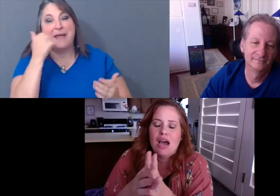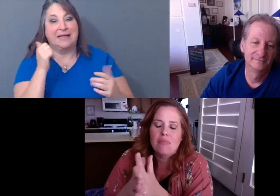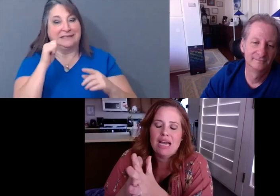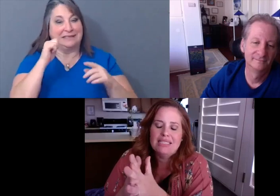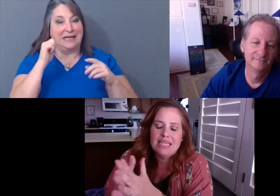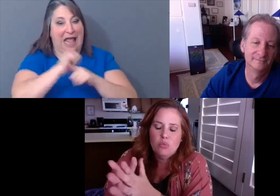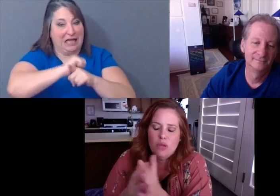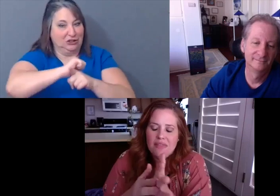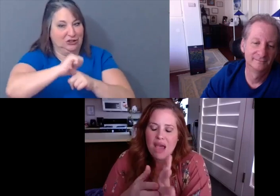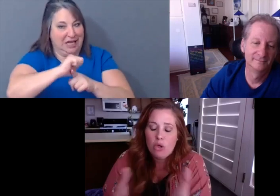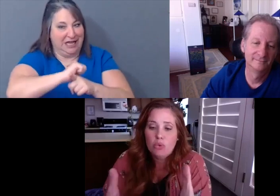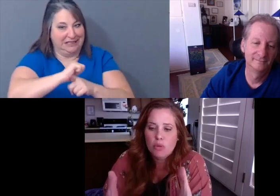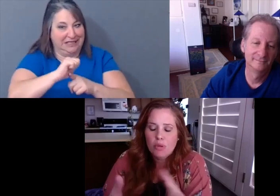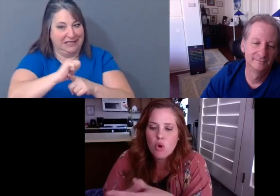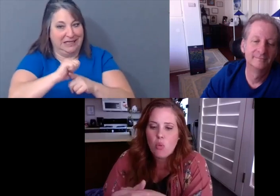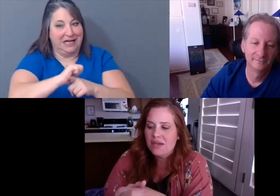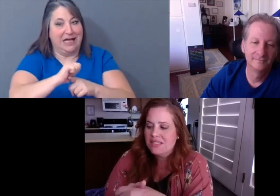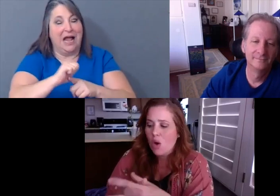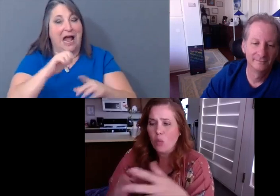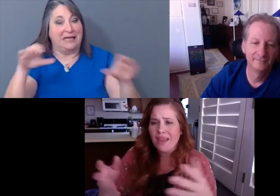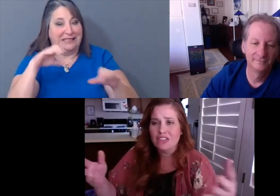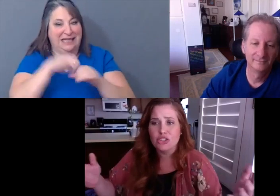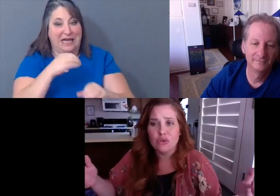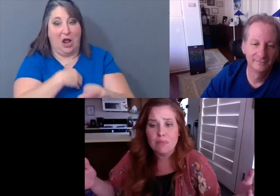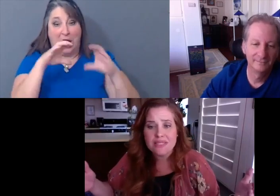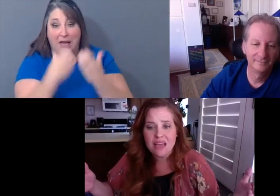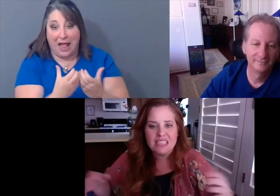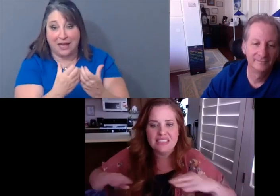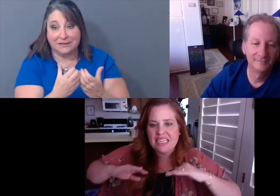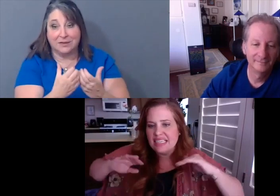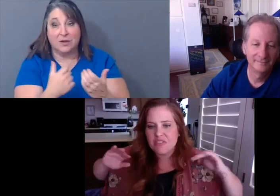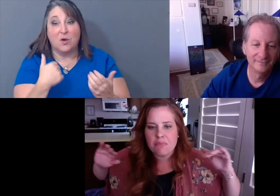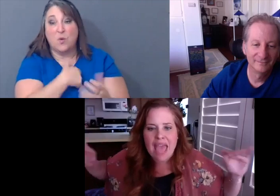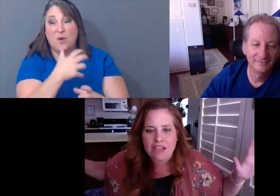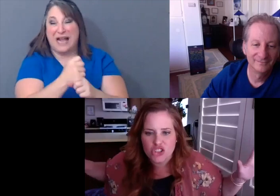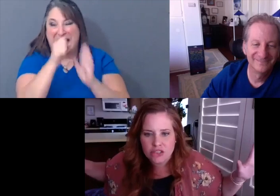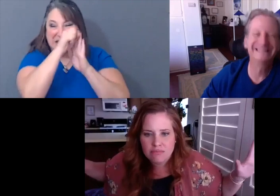I did with our group was that we got scripts that didn't even match.